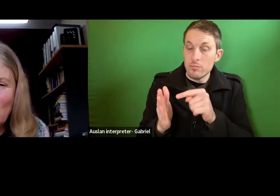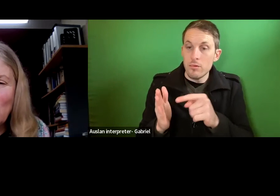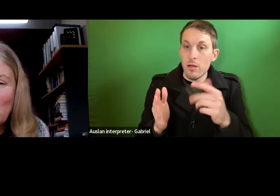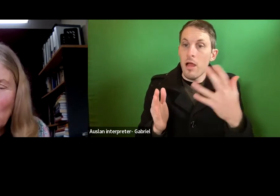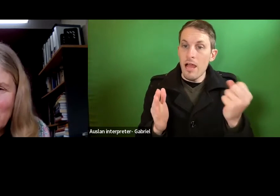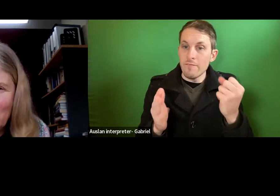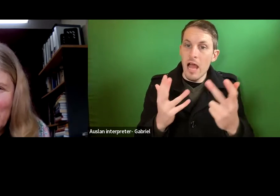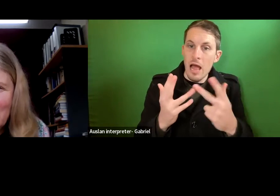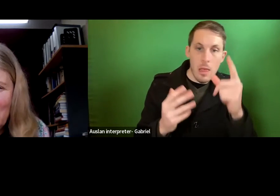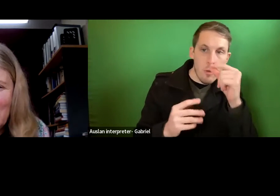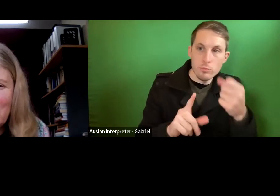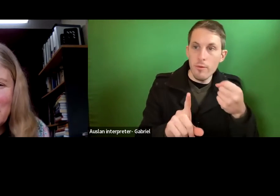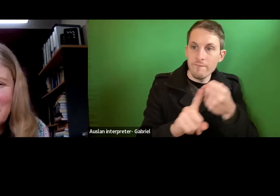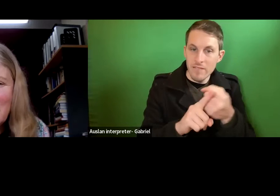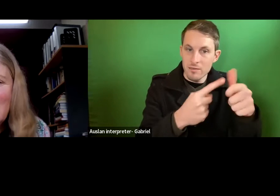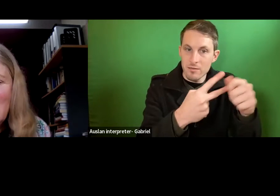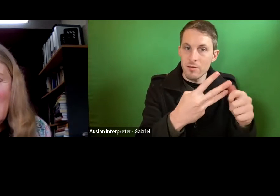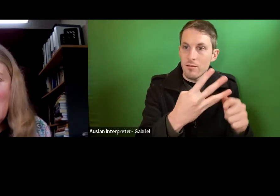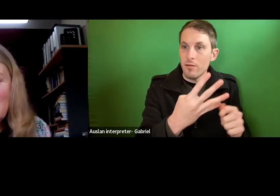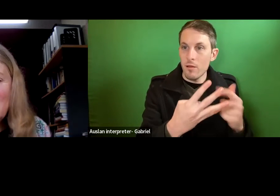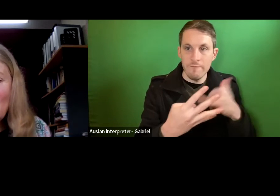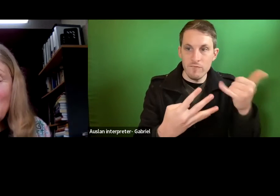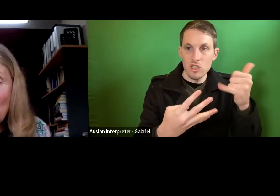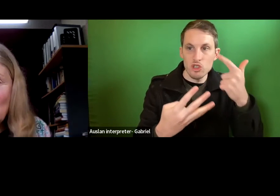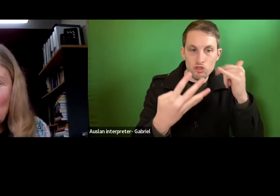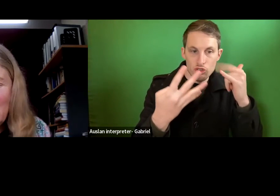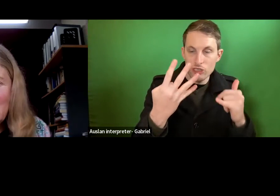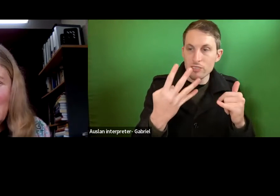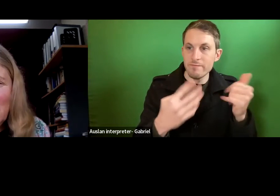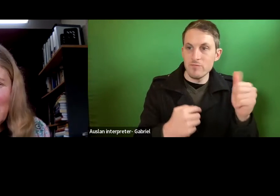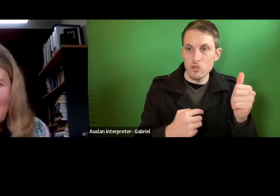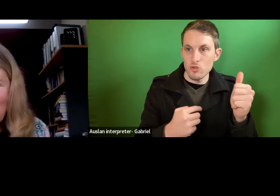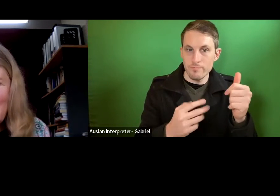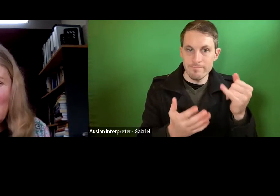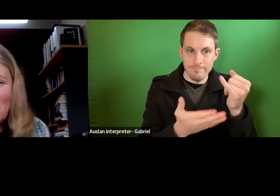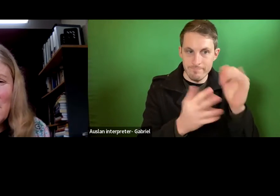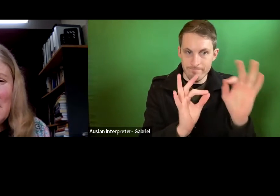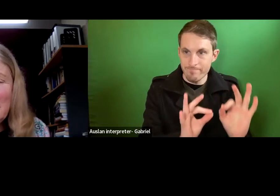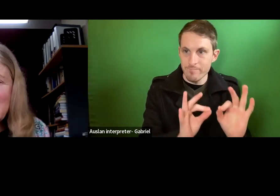or more plausible explanations. So we would look at English, traditional language or dialect,